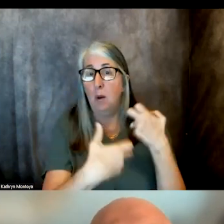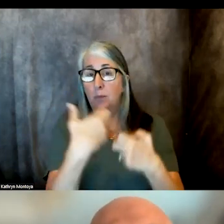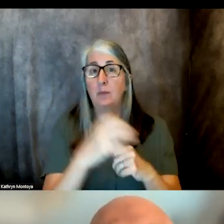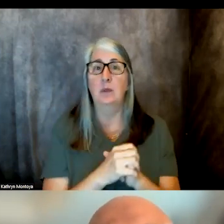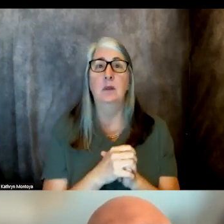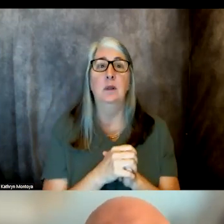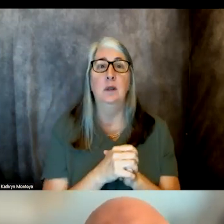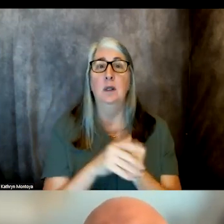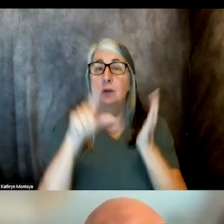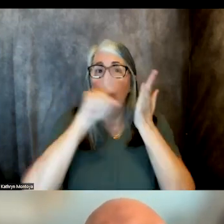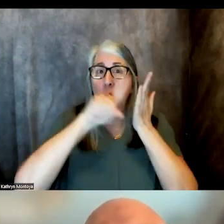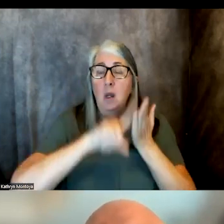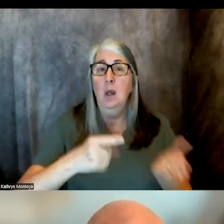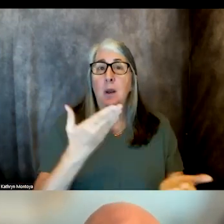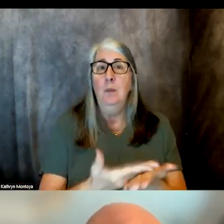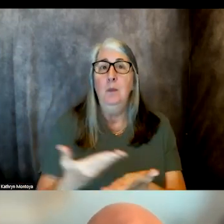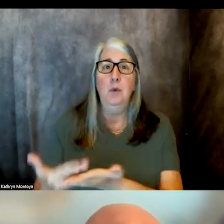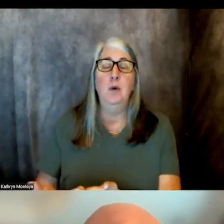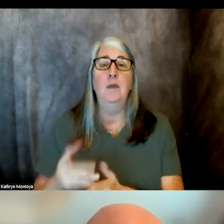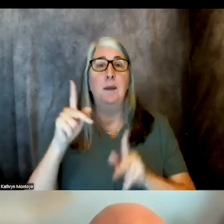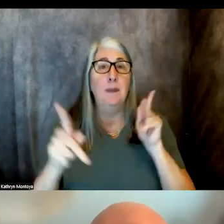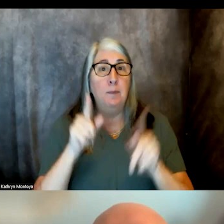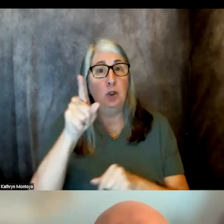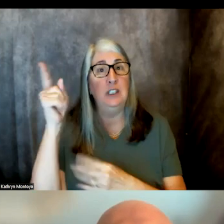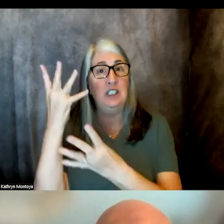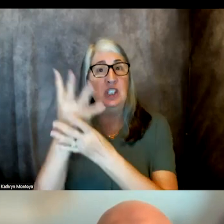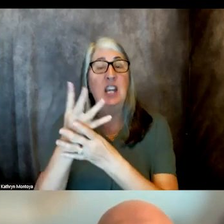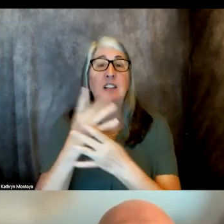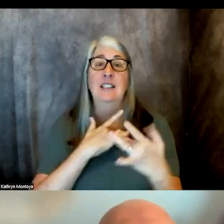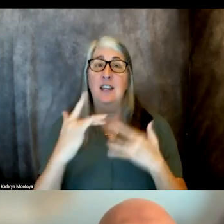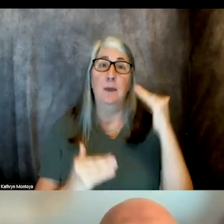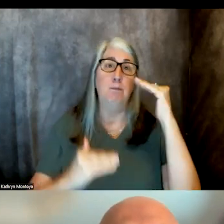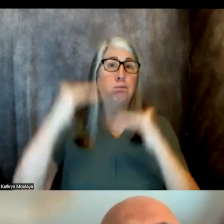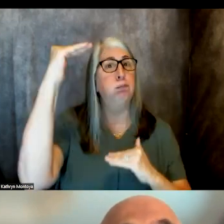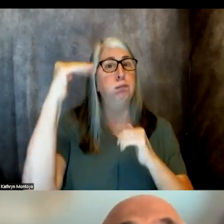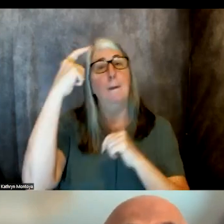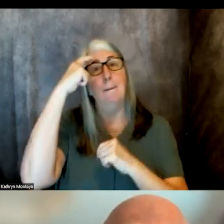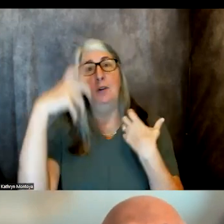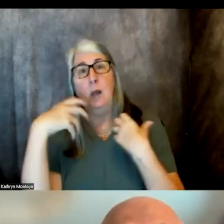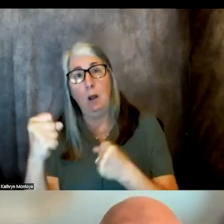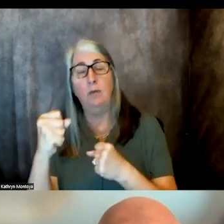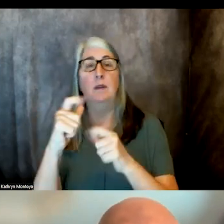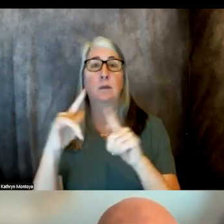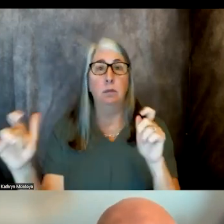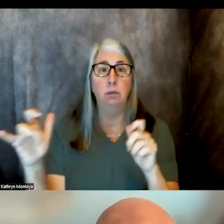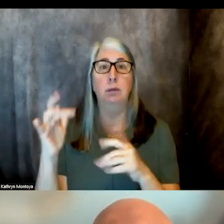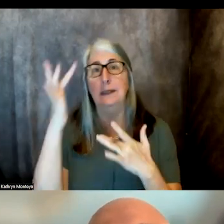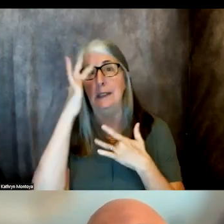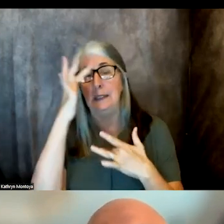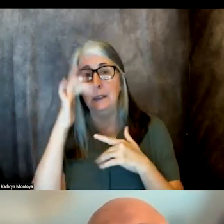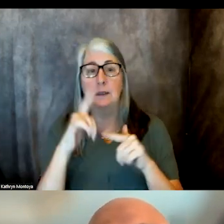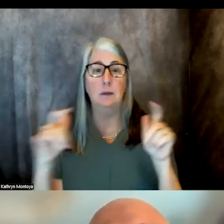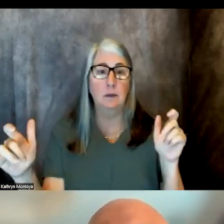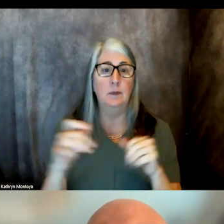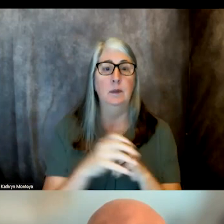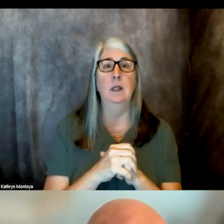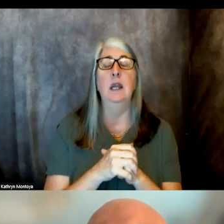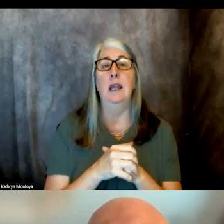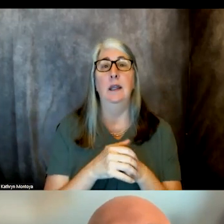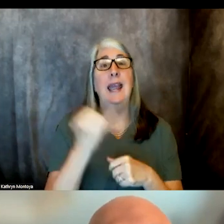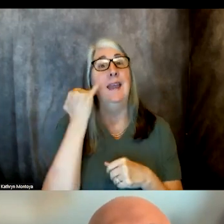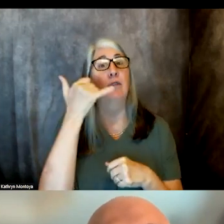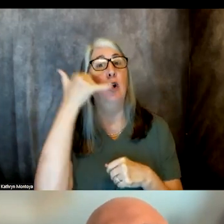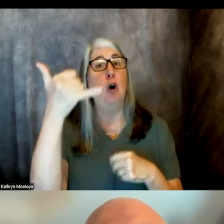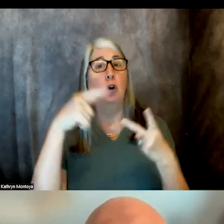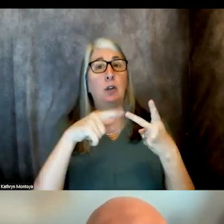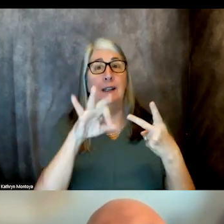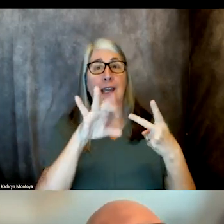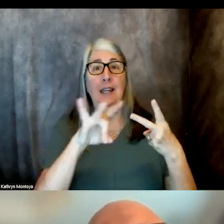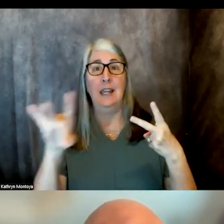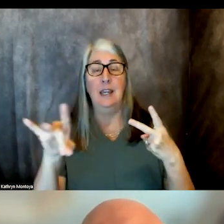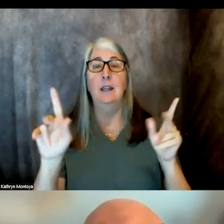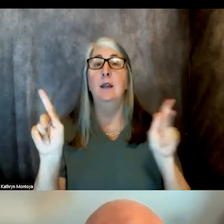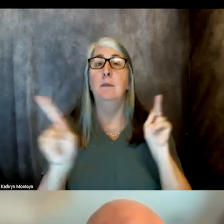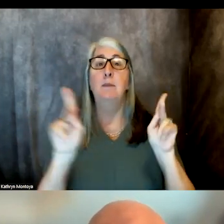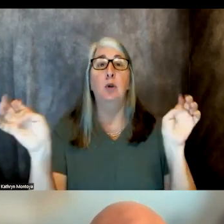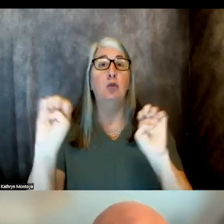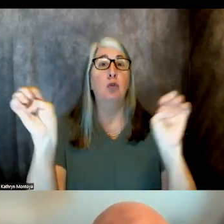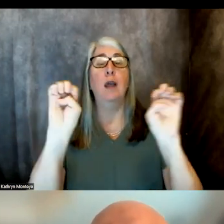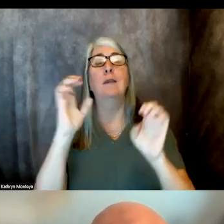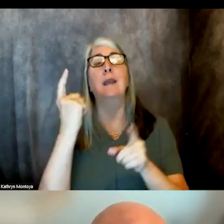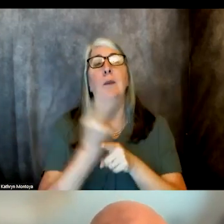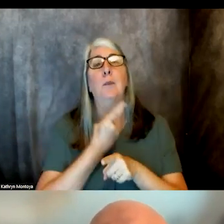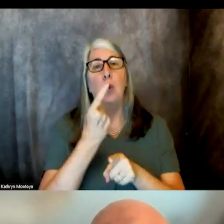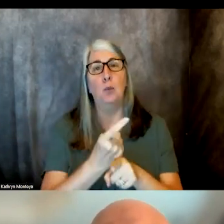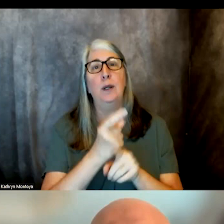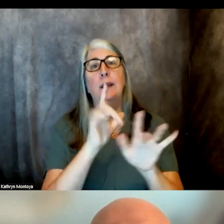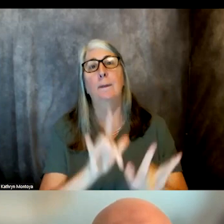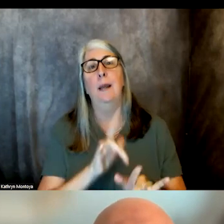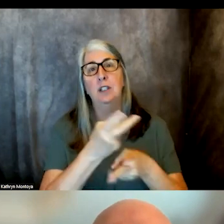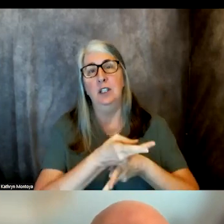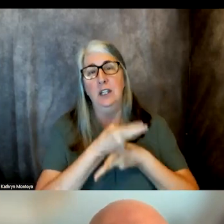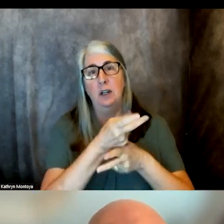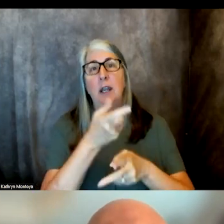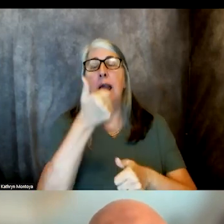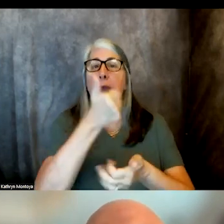ARE OVER REPTED IN JAILS AND BEING LOCKED UP MAKES THEM WORSE. THEY NEED COMPASSION NATURE CARE